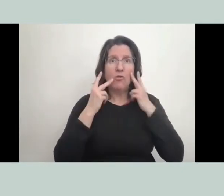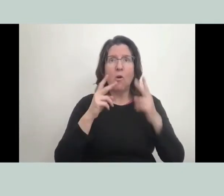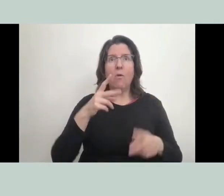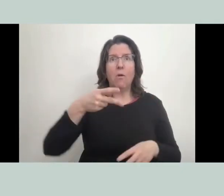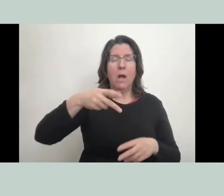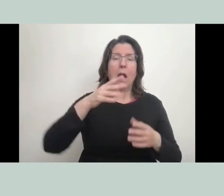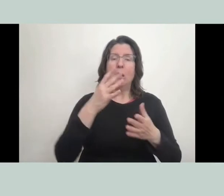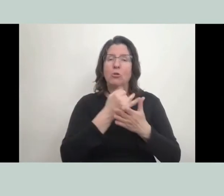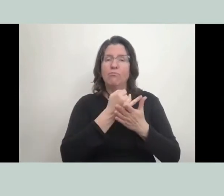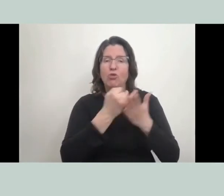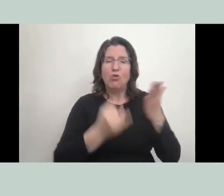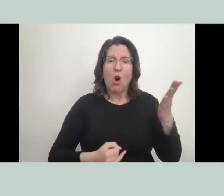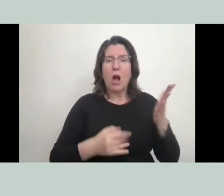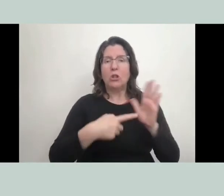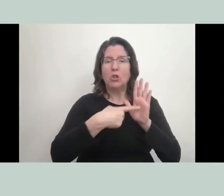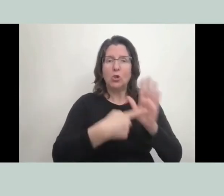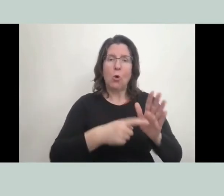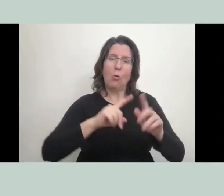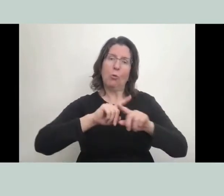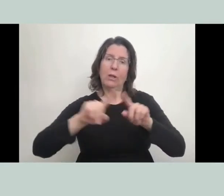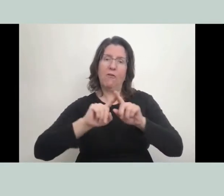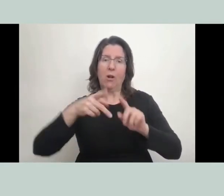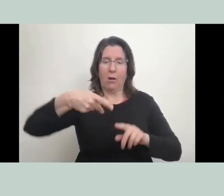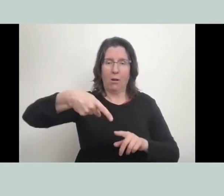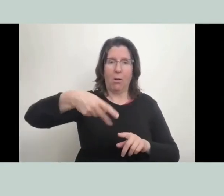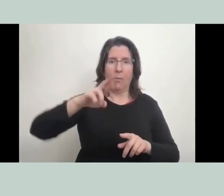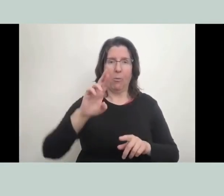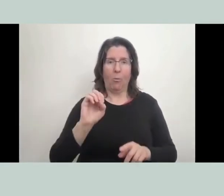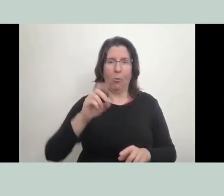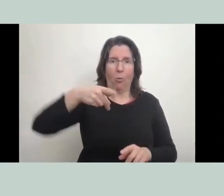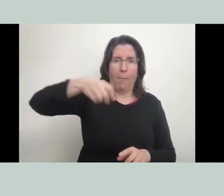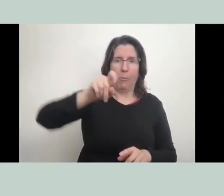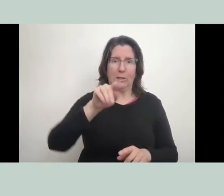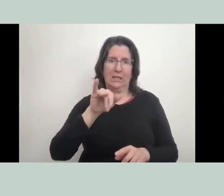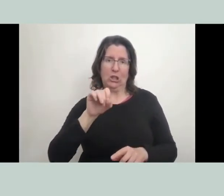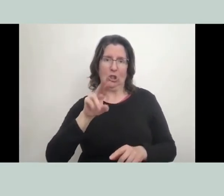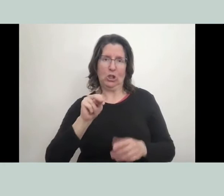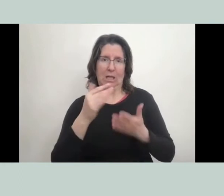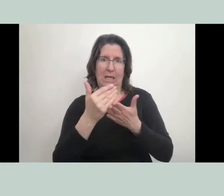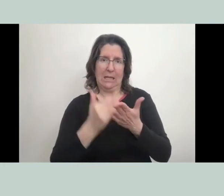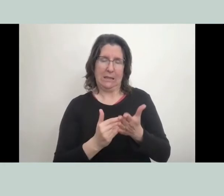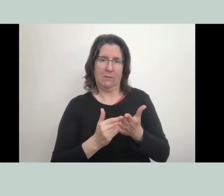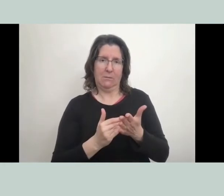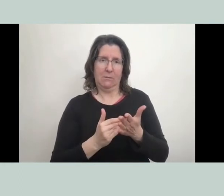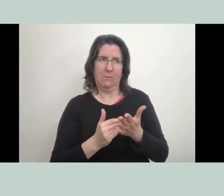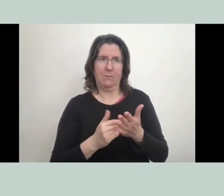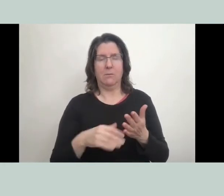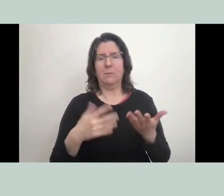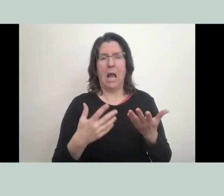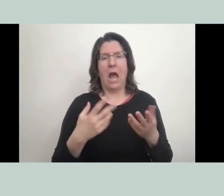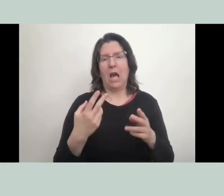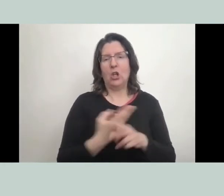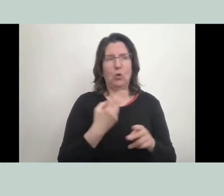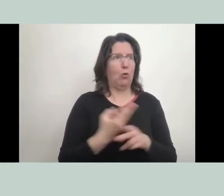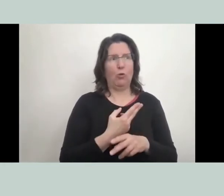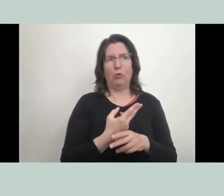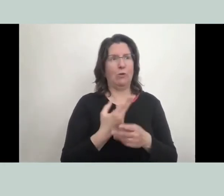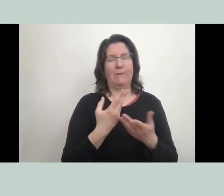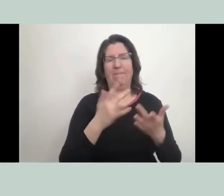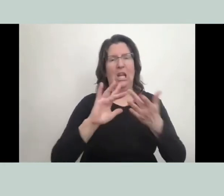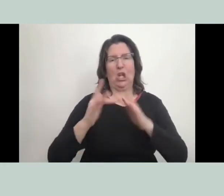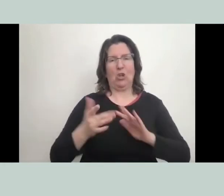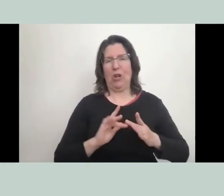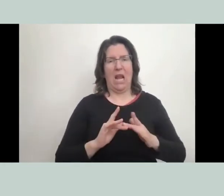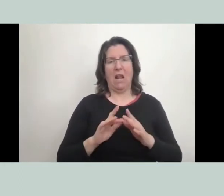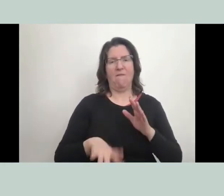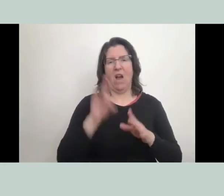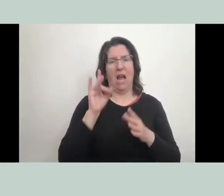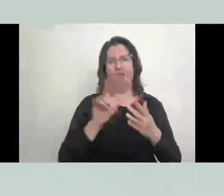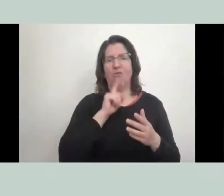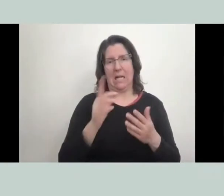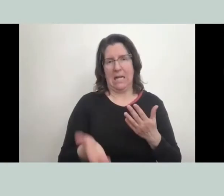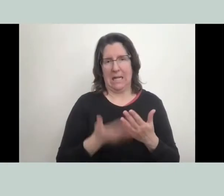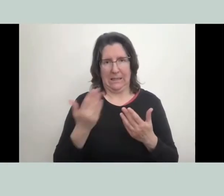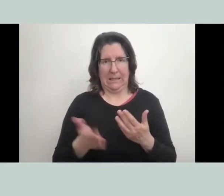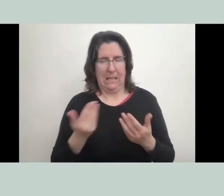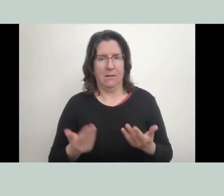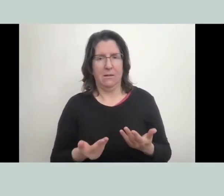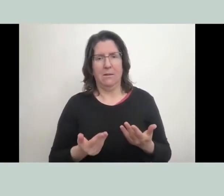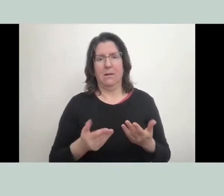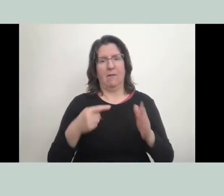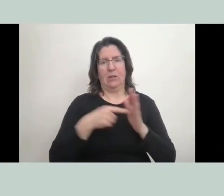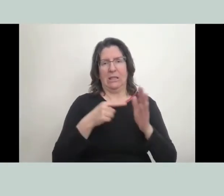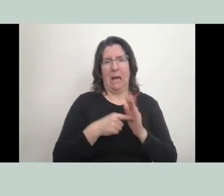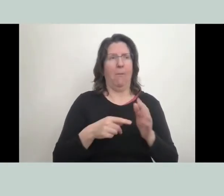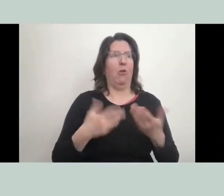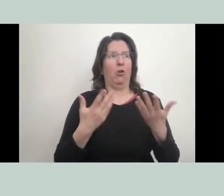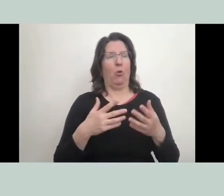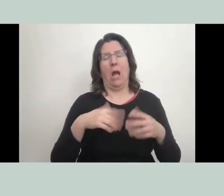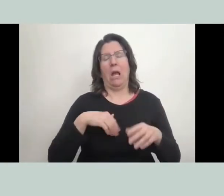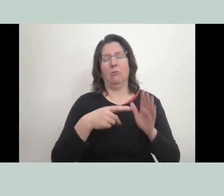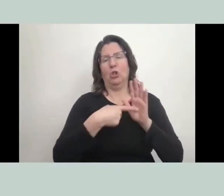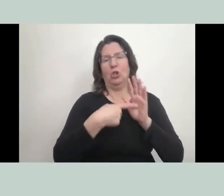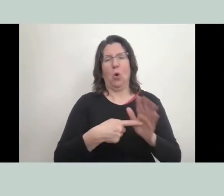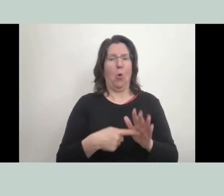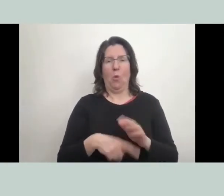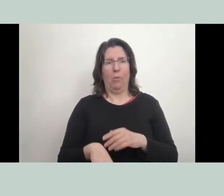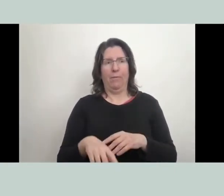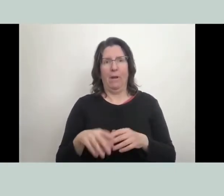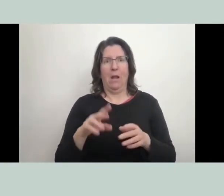You will need to have some visually illustrated preposition lists. I've used lots of resources from the internet, they're easy to find.